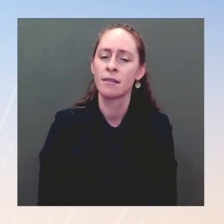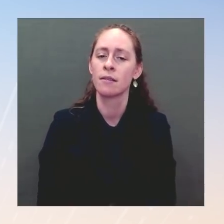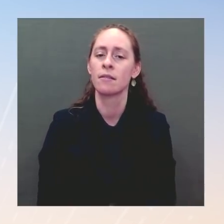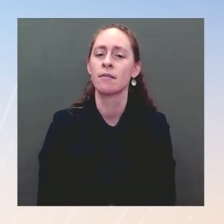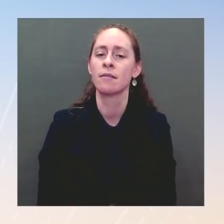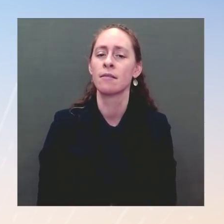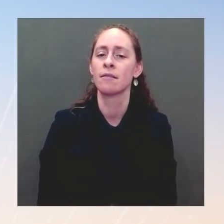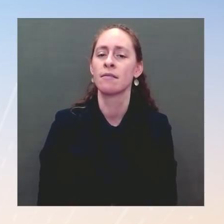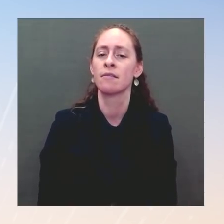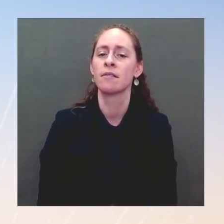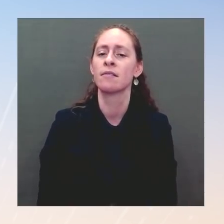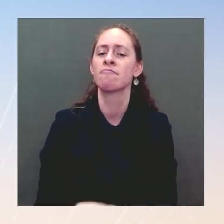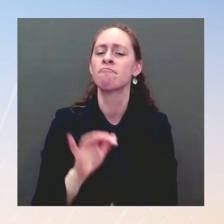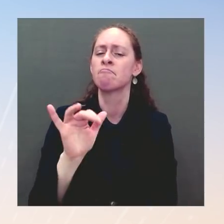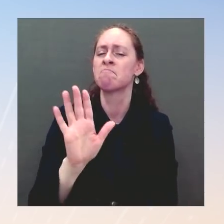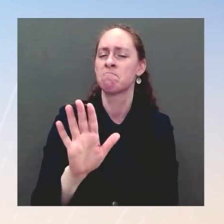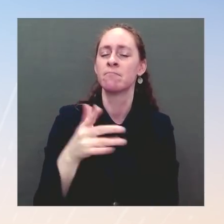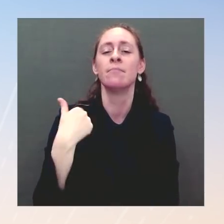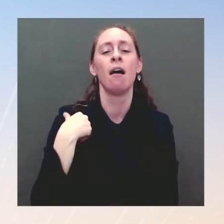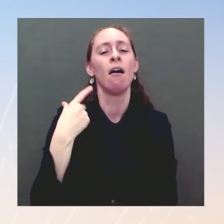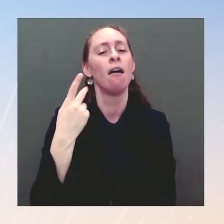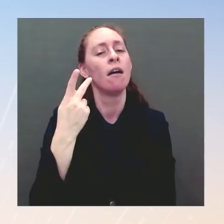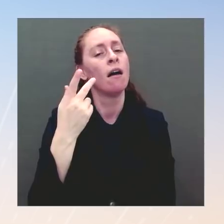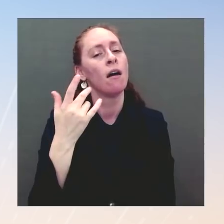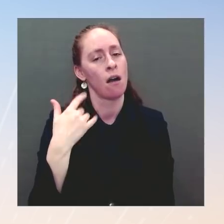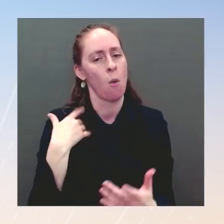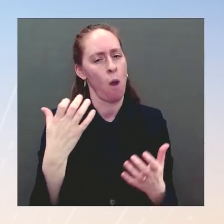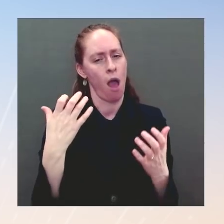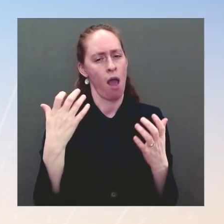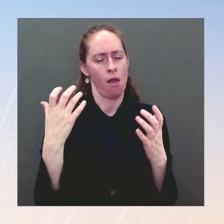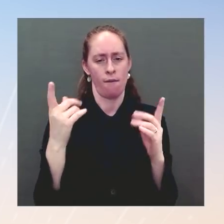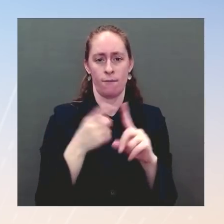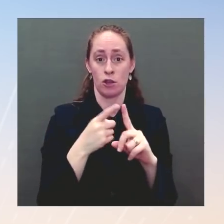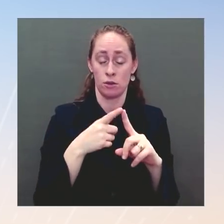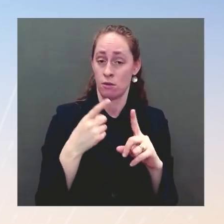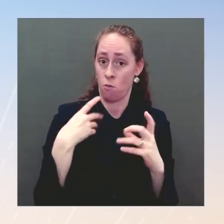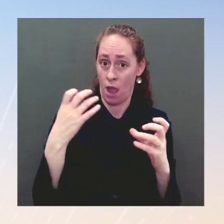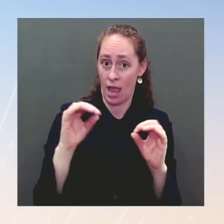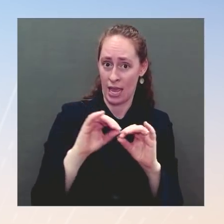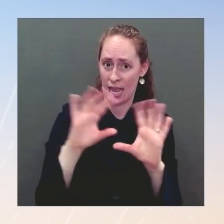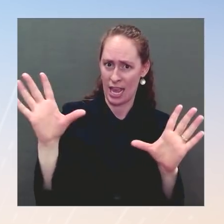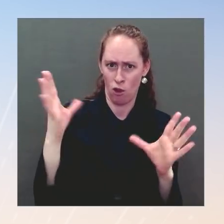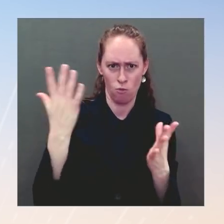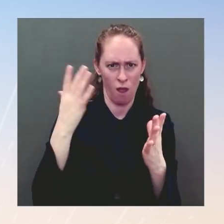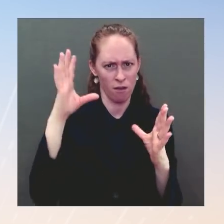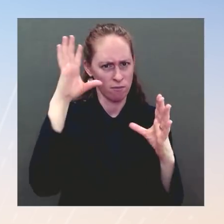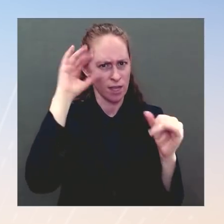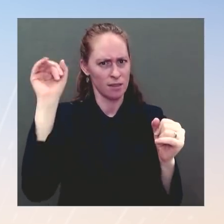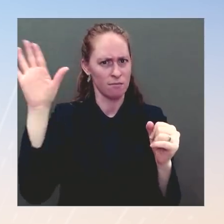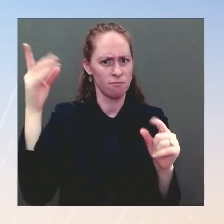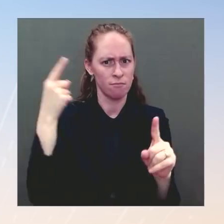has been crystal clear and consistent: He is not sending U.S. troops to fight in Ukraine. That has not changed. The Press: Has there been any discussion on the strategy